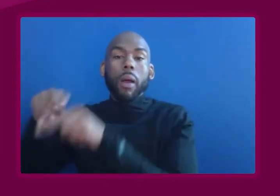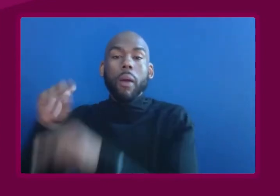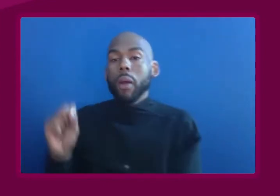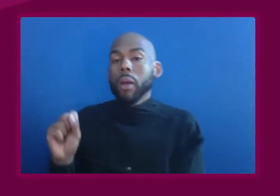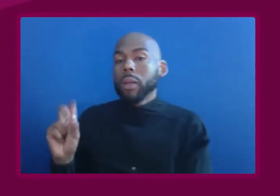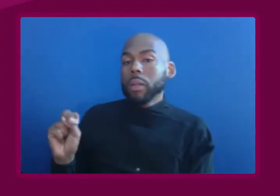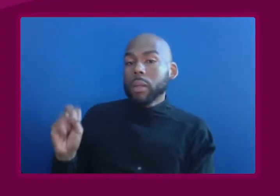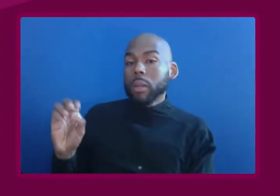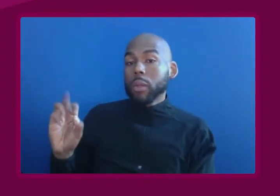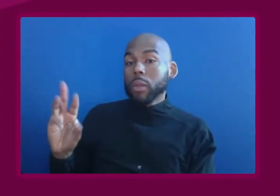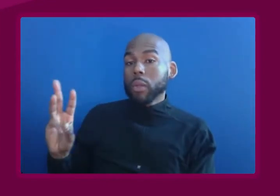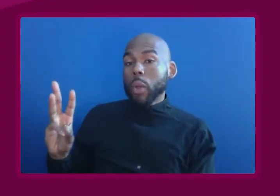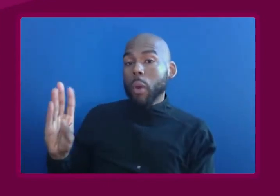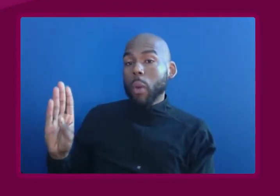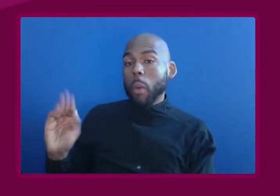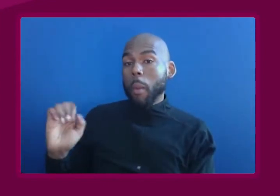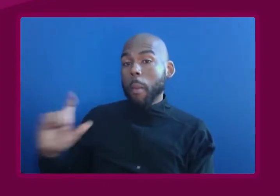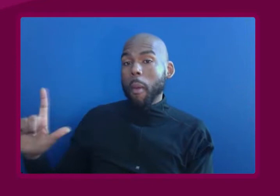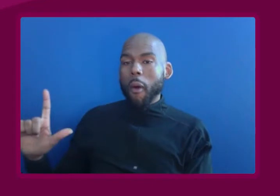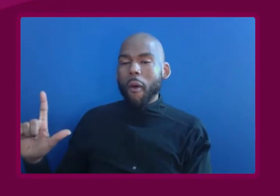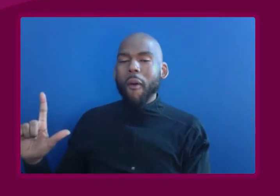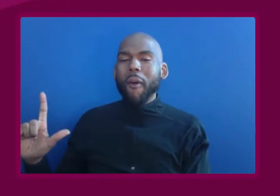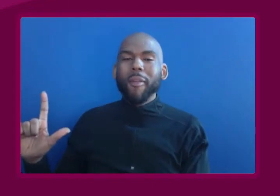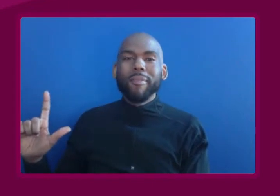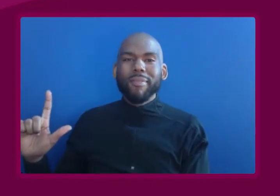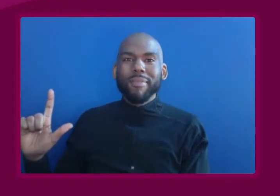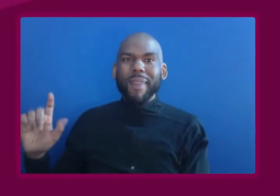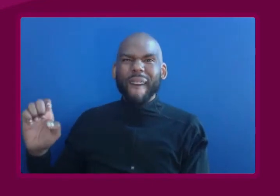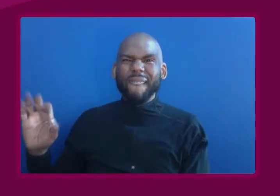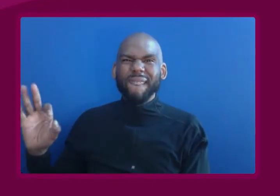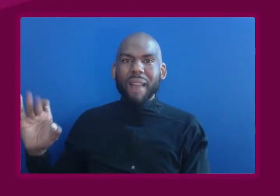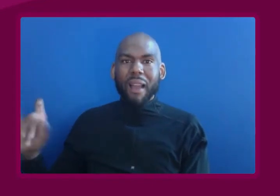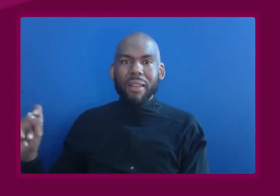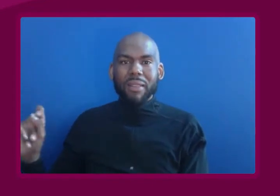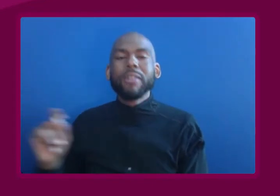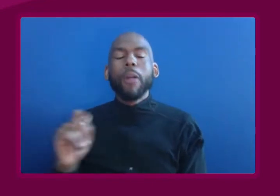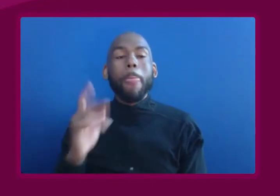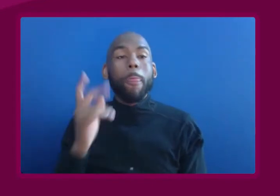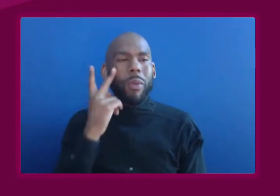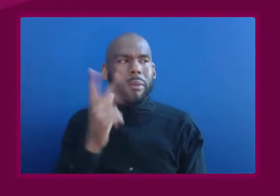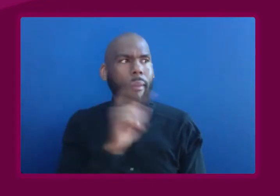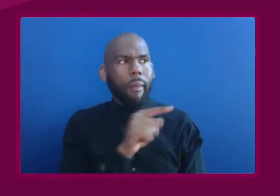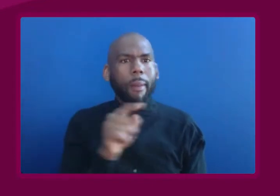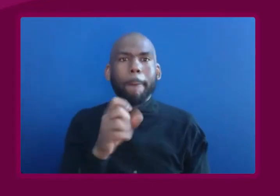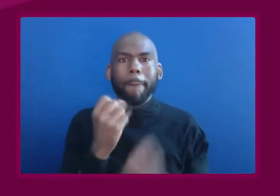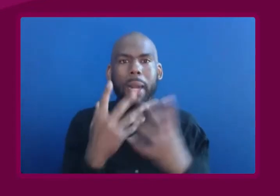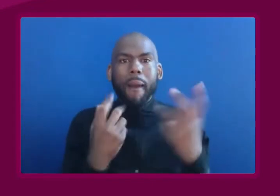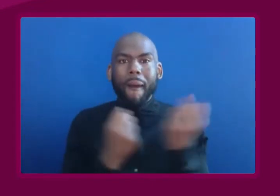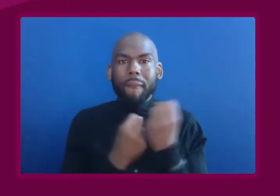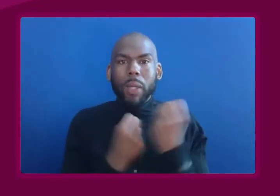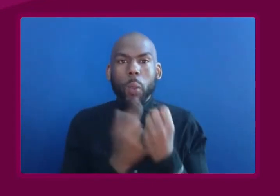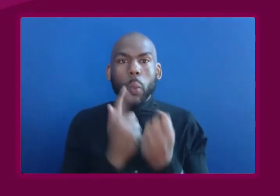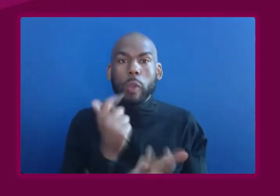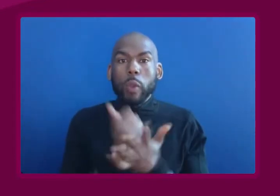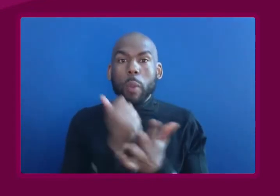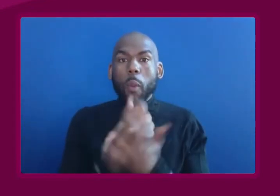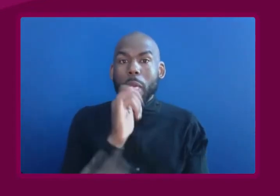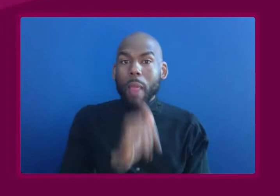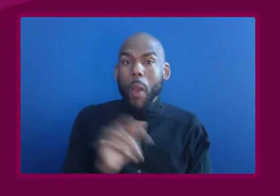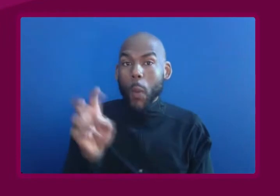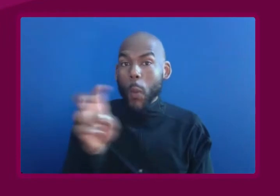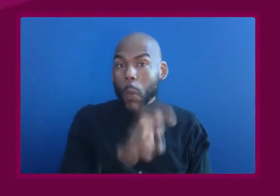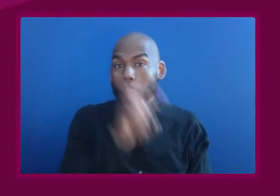And you will quickly find that there are many advocates who will support the quest to become